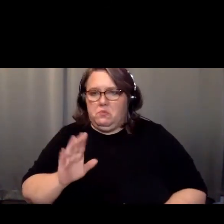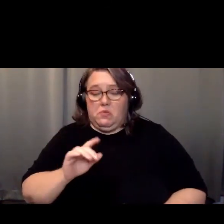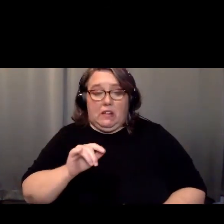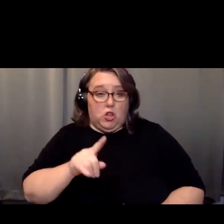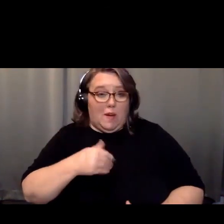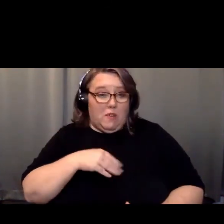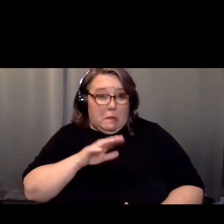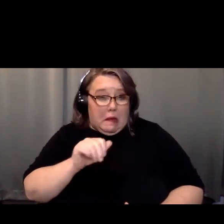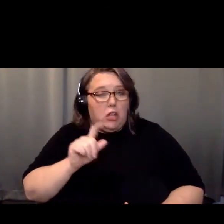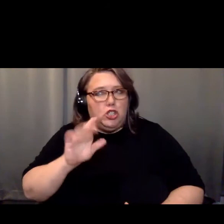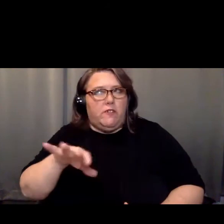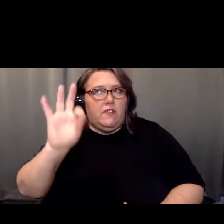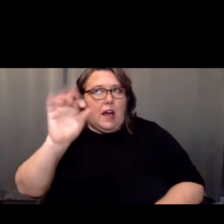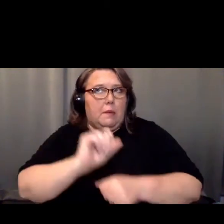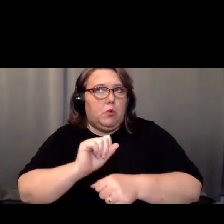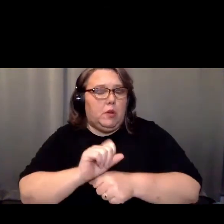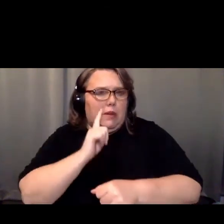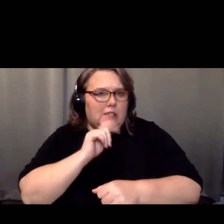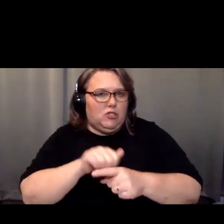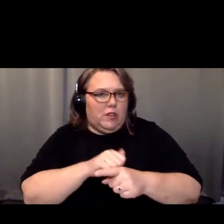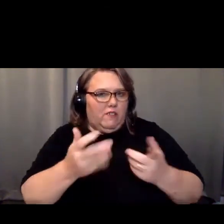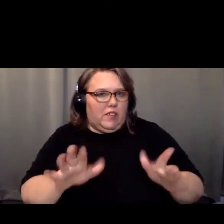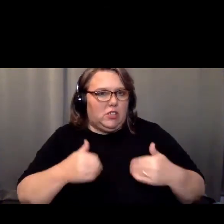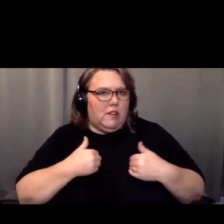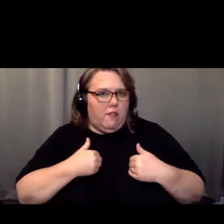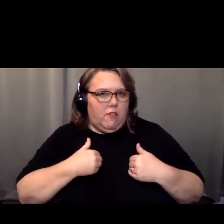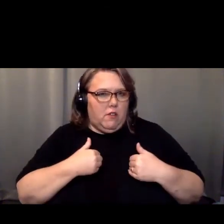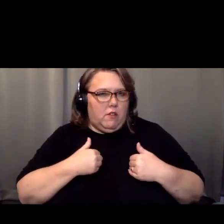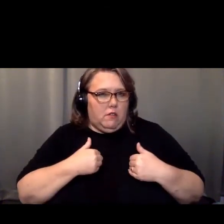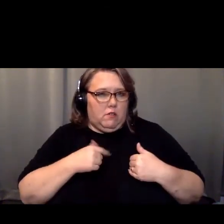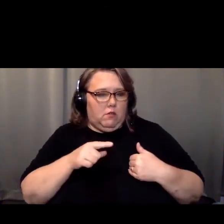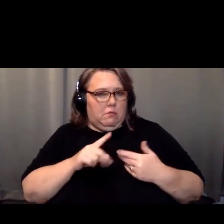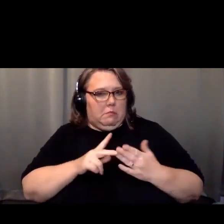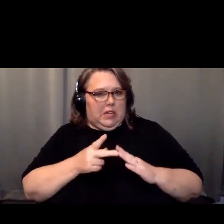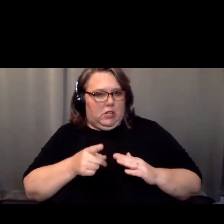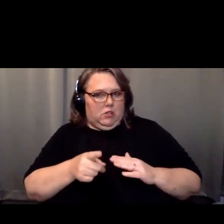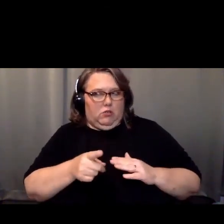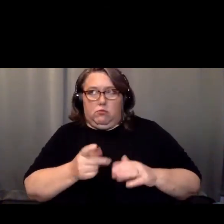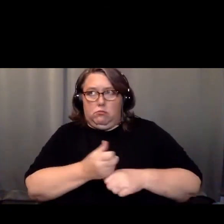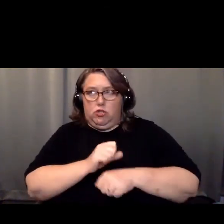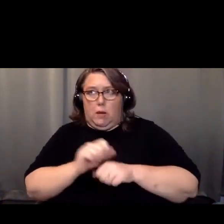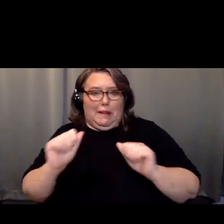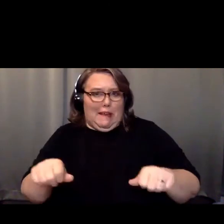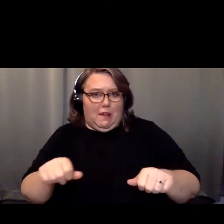since you already have this training that in theory should make you employable, I mean, they're not supposed to be looking